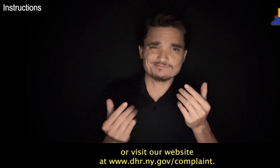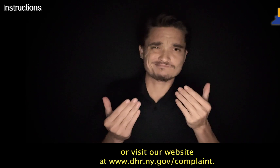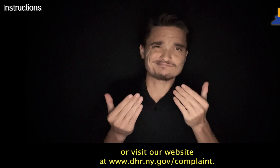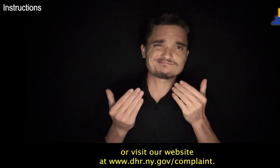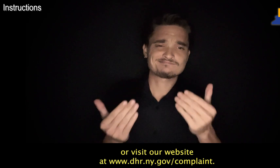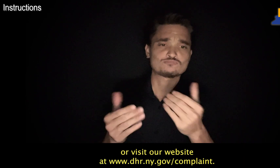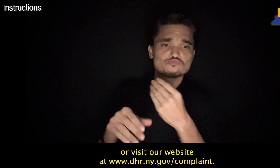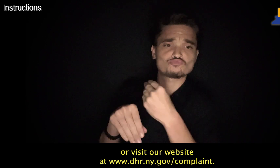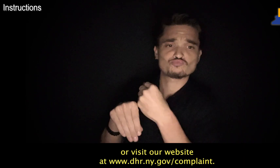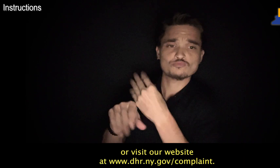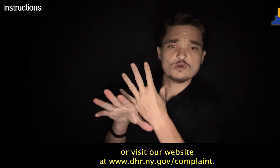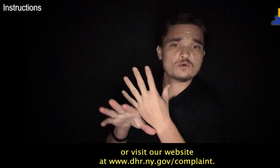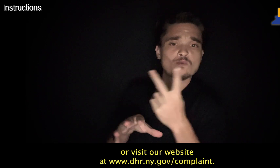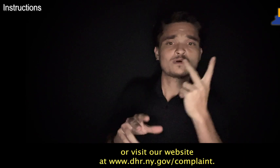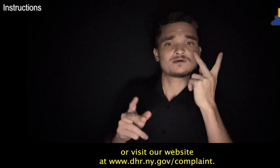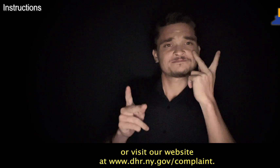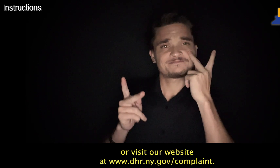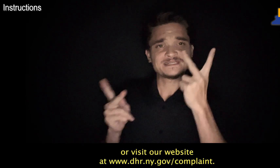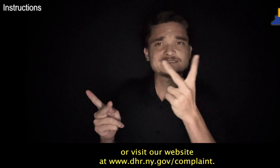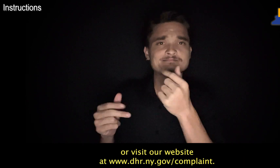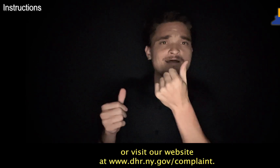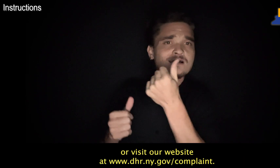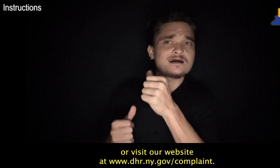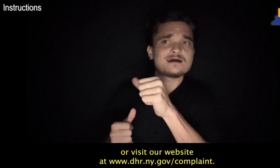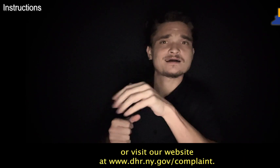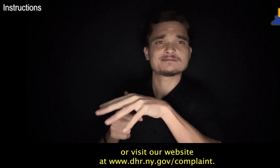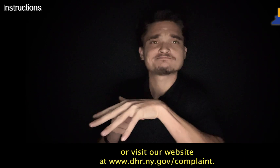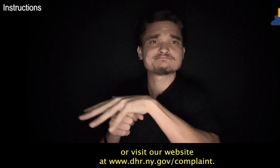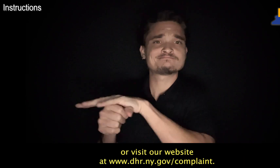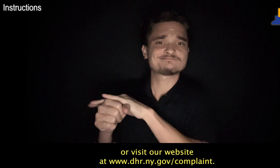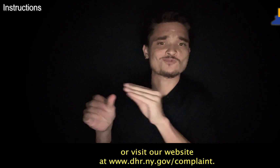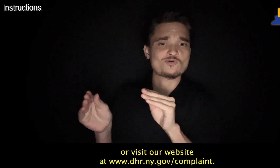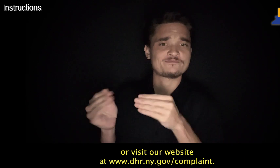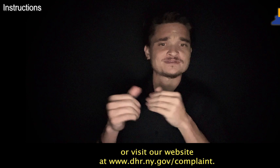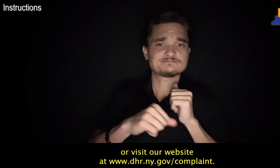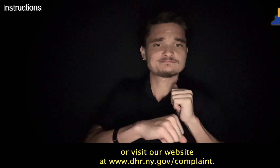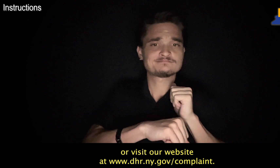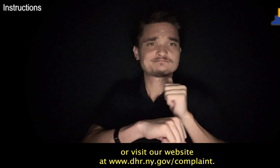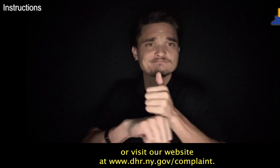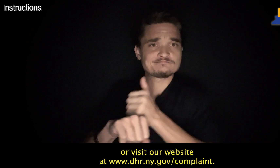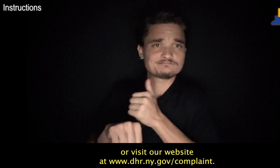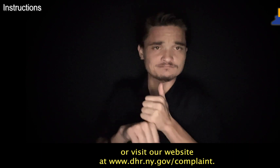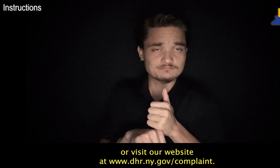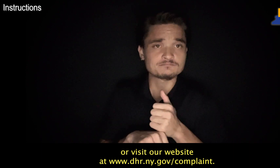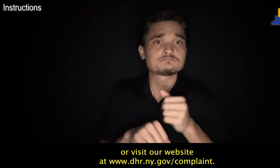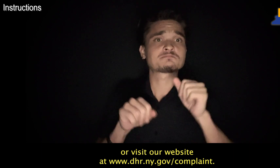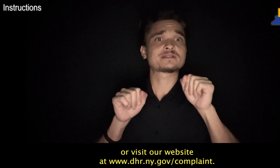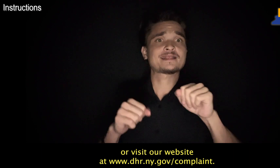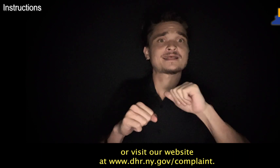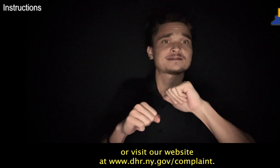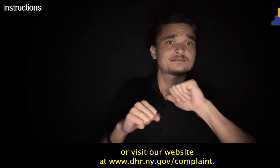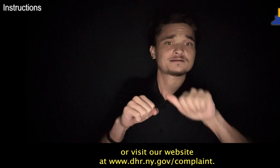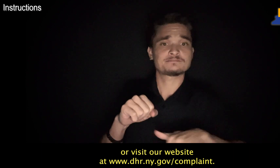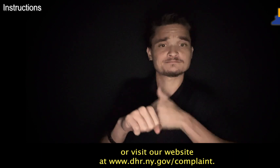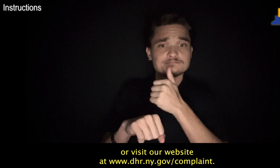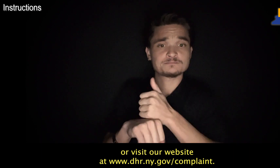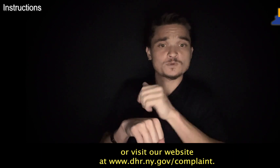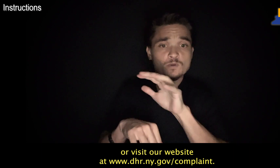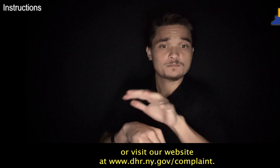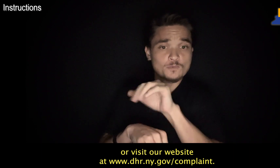or visit our website at www.dhr.ny.gov/complaint.